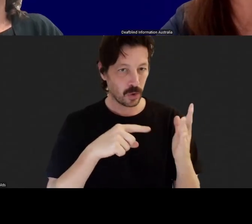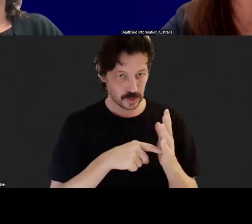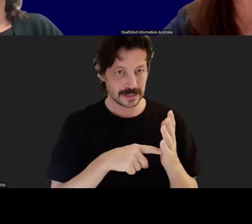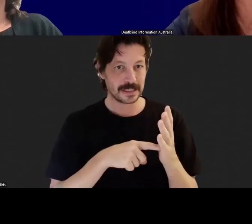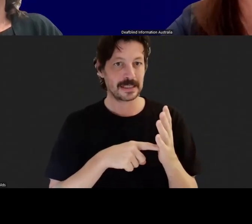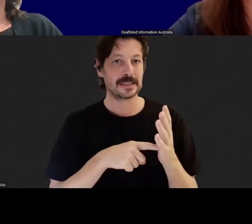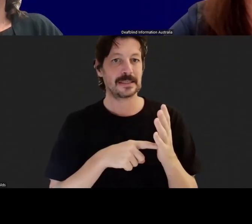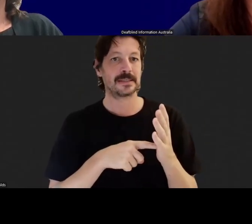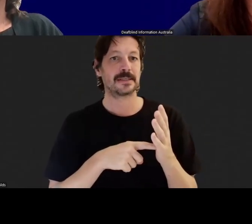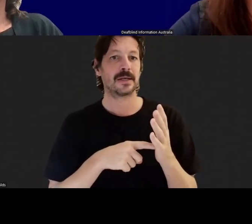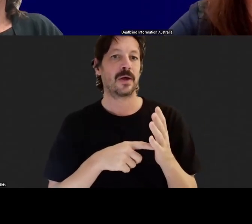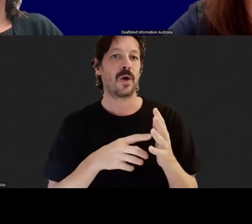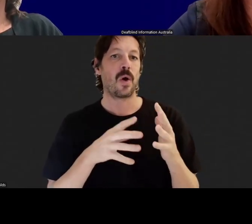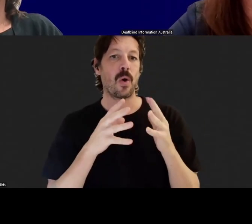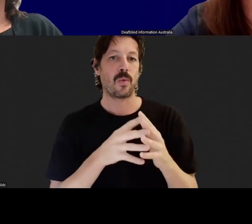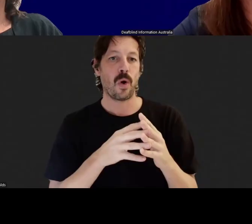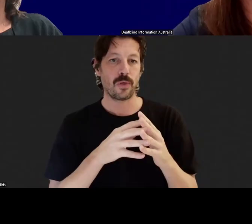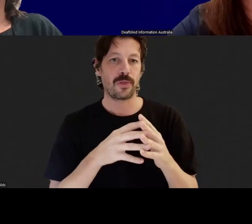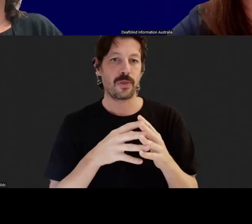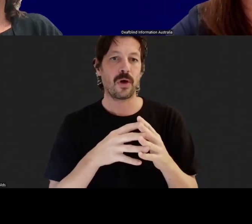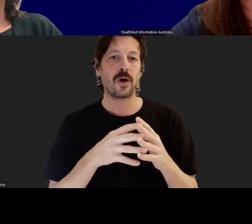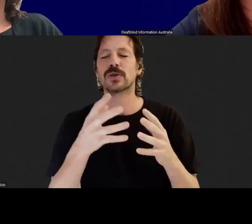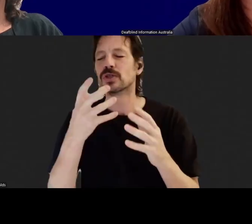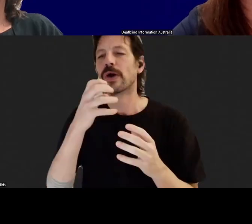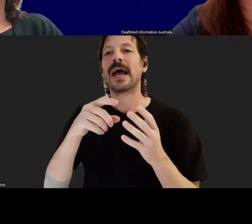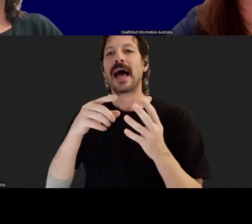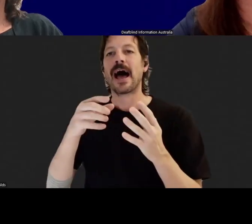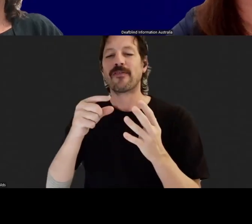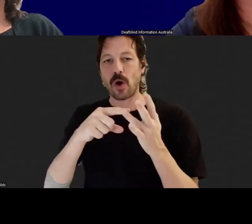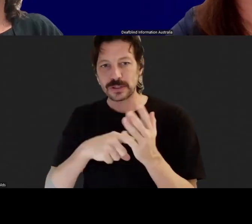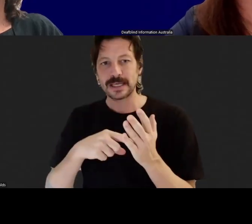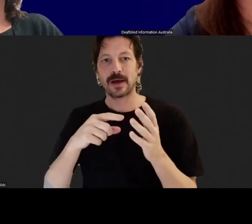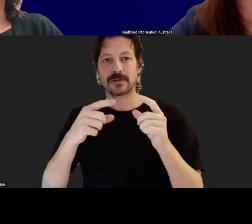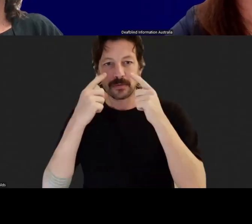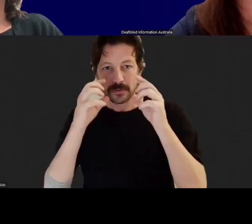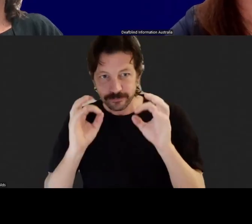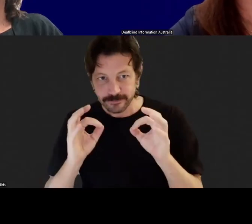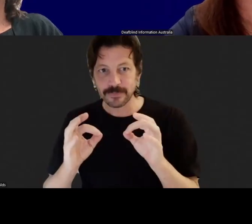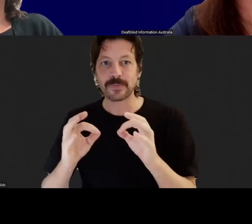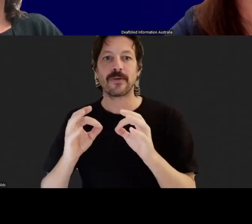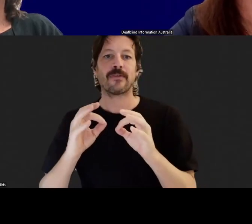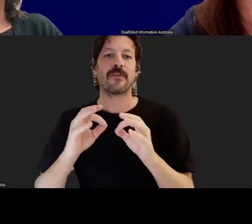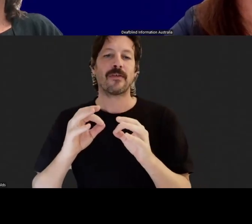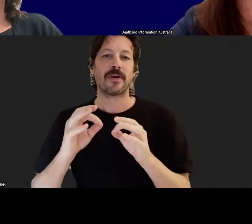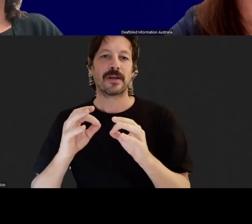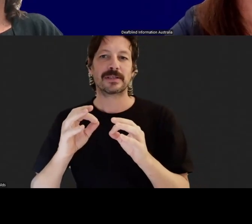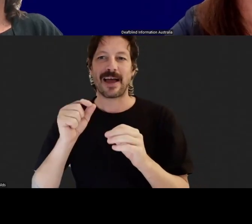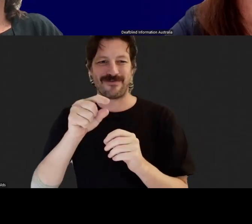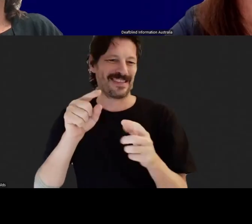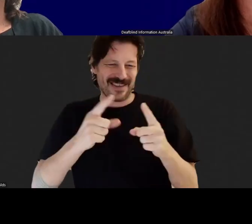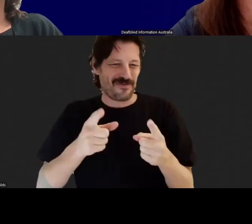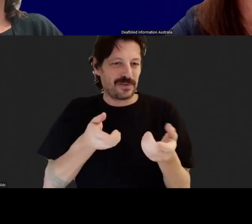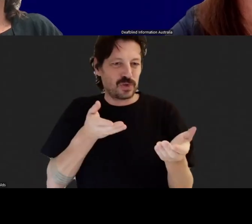Guide Dogs New South Wales, South Australia, NT and Victoria, so you'll find all those on our